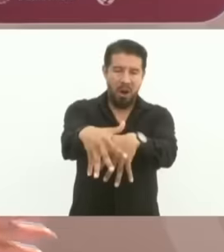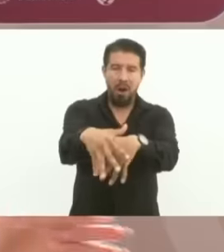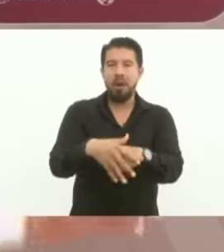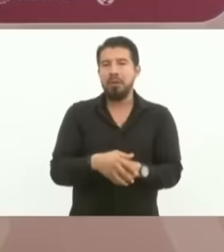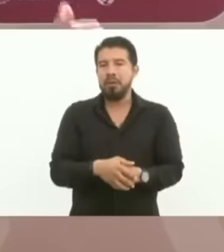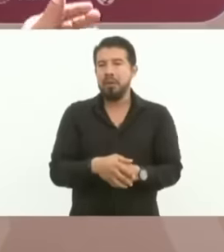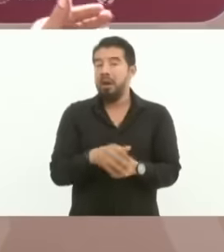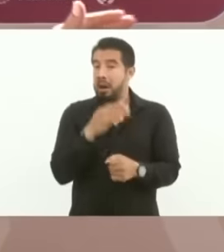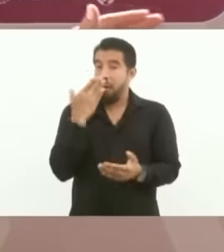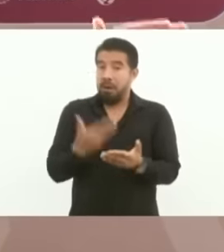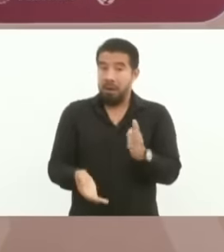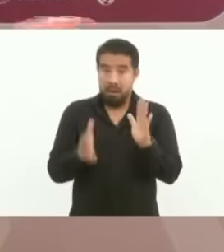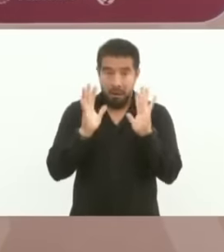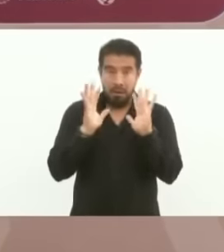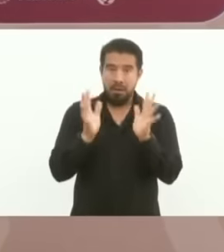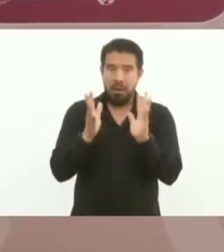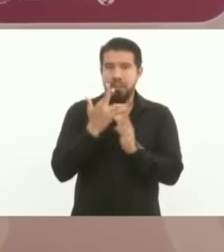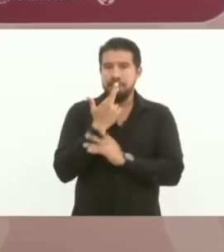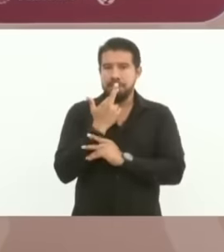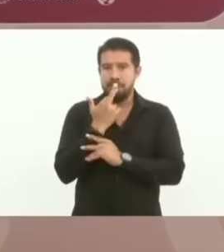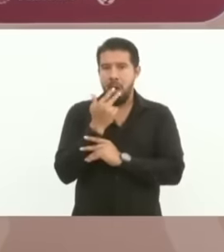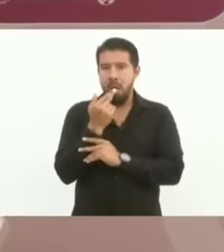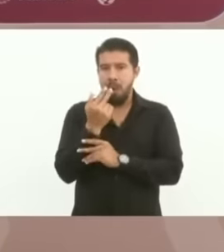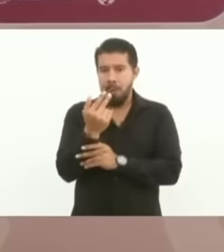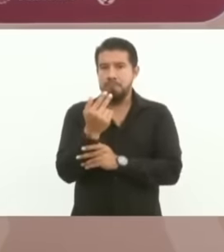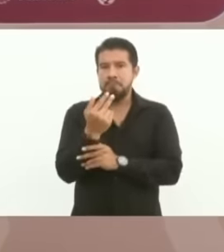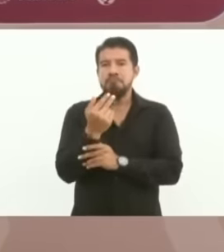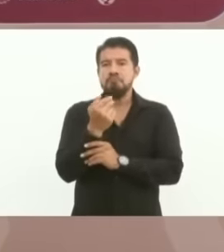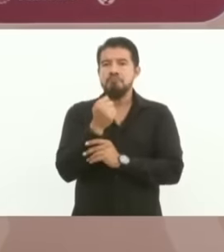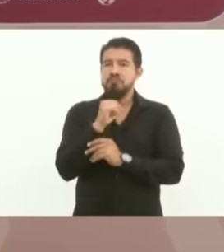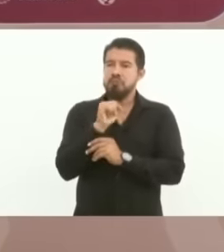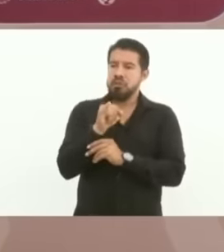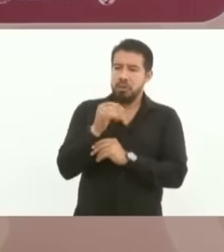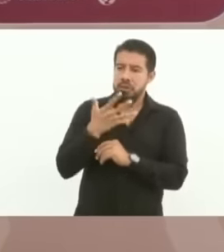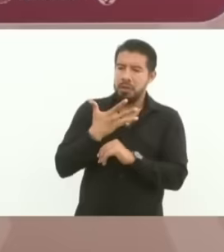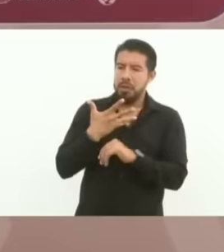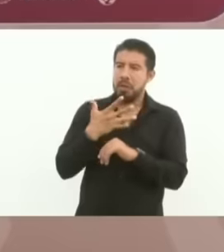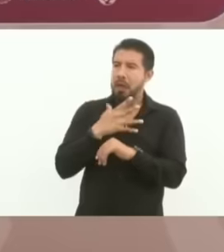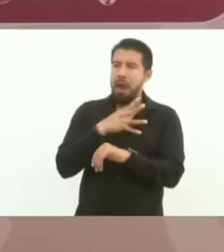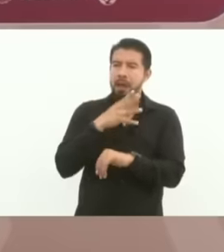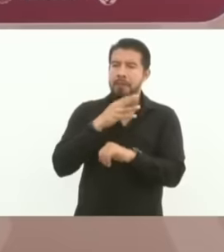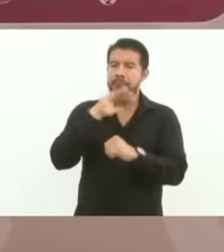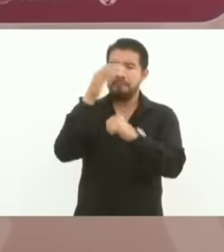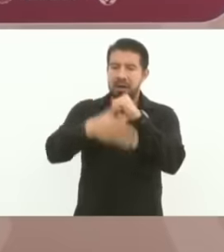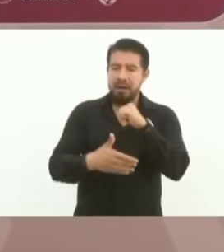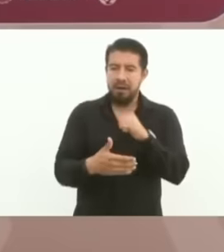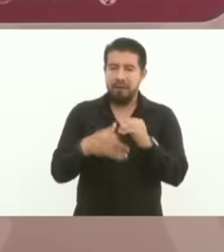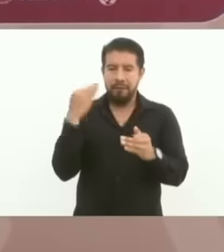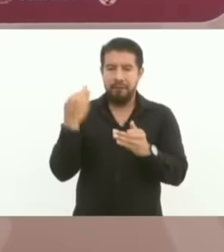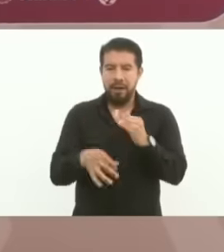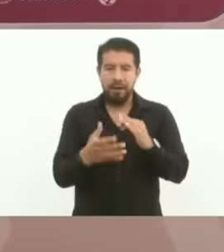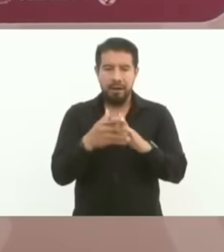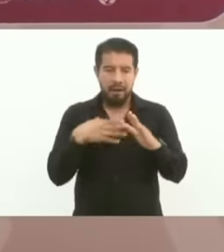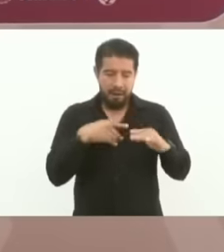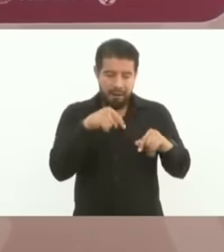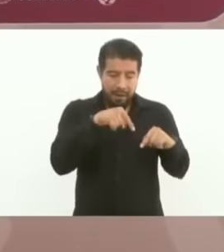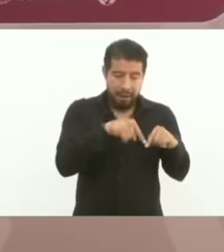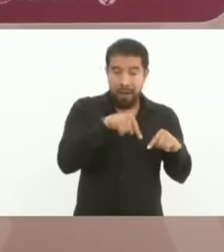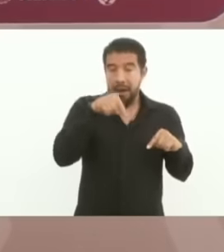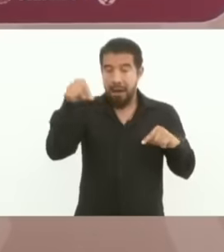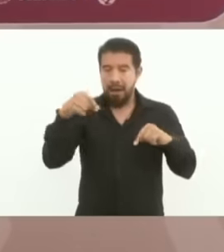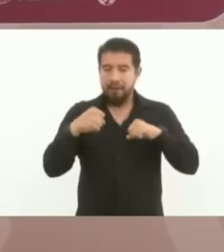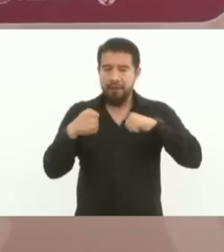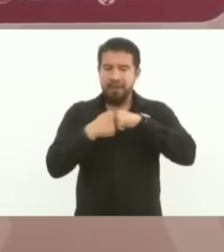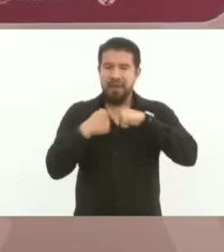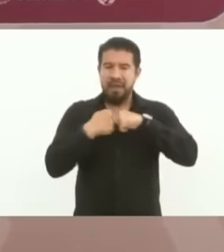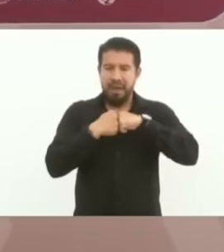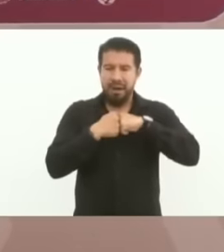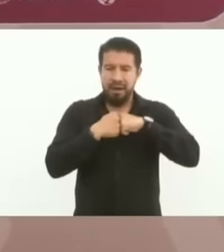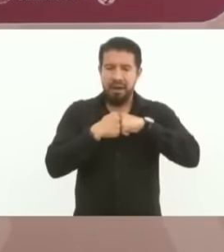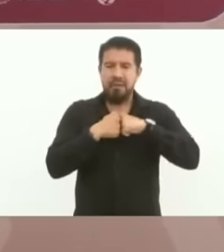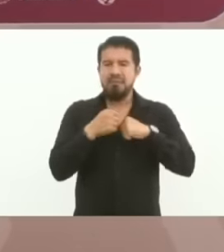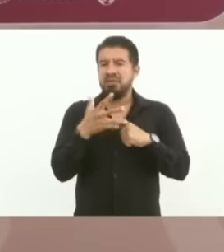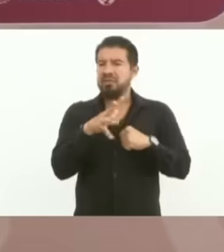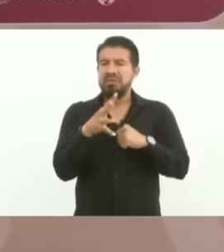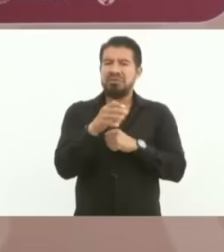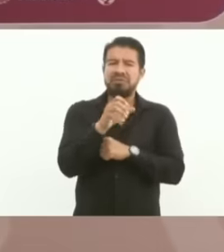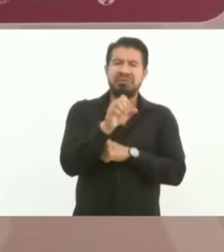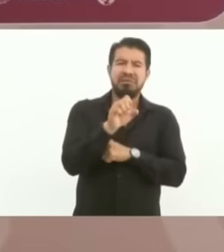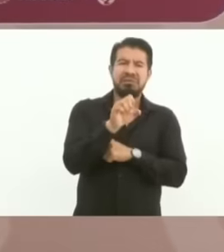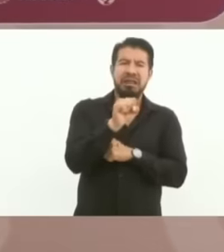the distance from here to the border is over, which is about 60 or 70 km and we have a little less